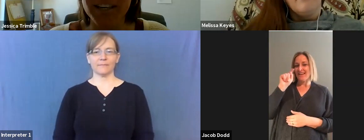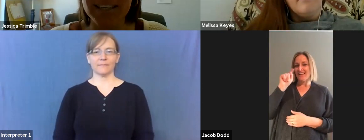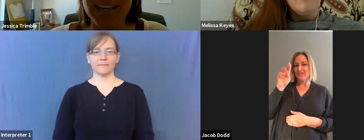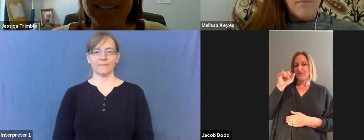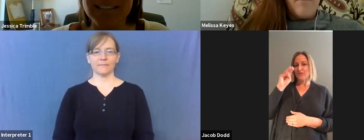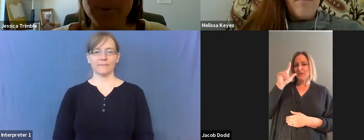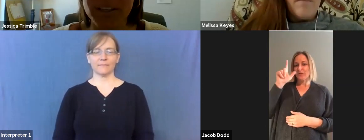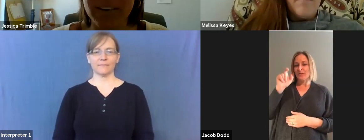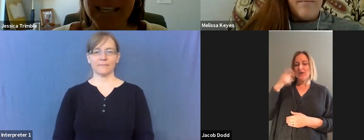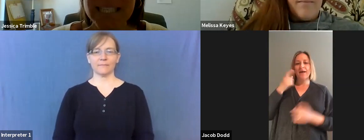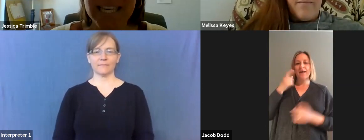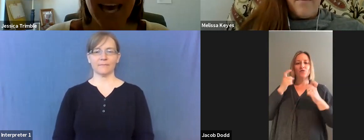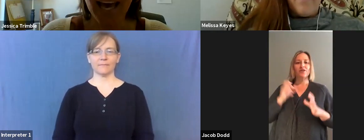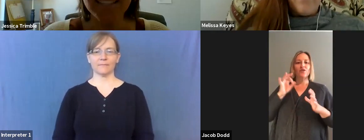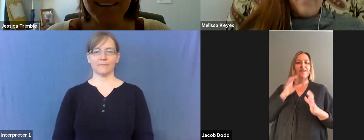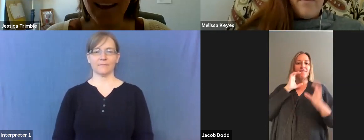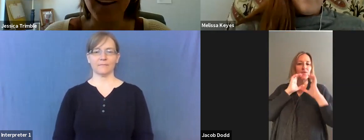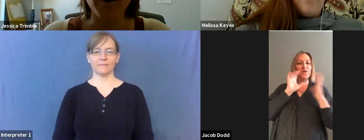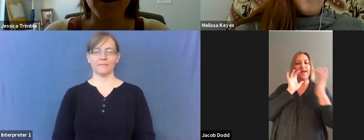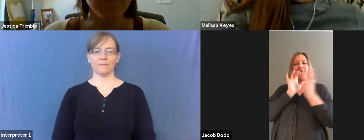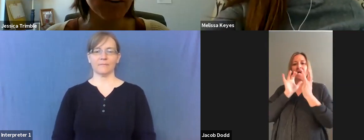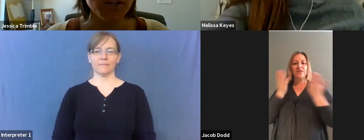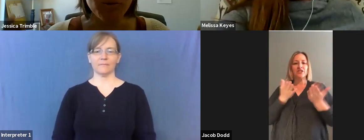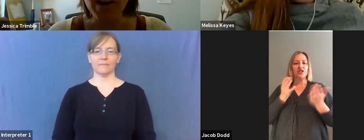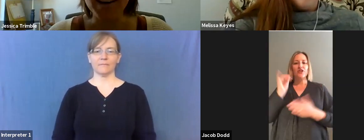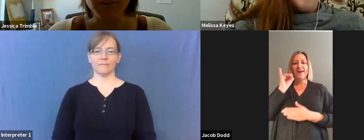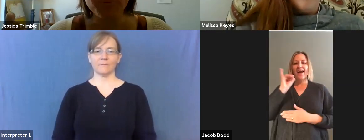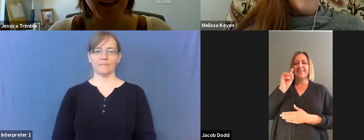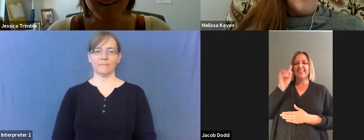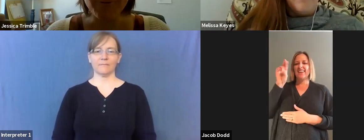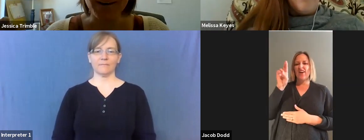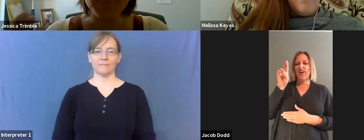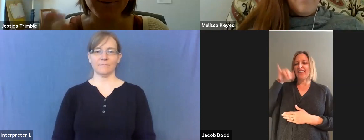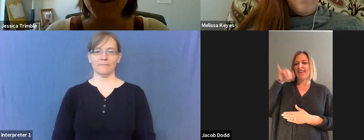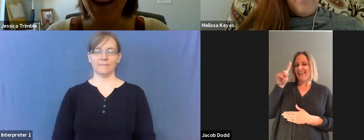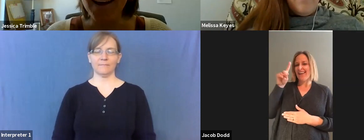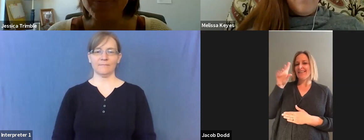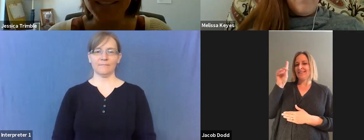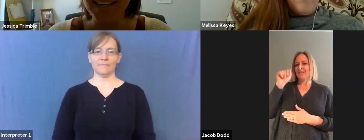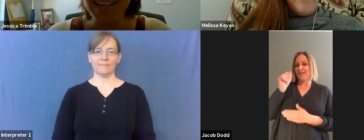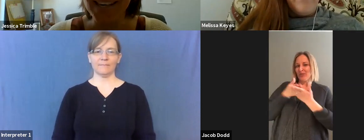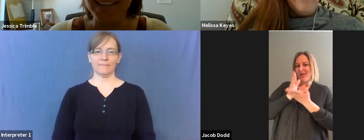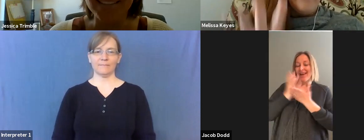here at Indiana Disability Rights. And today on our virtual interview platform, we have, Melissa Keyes.